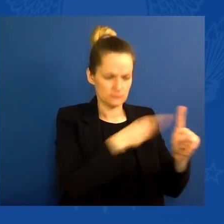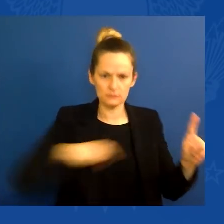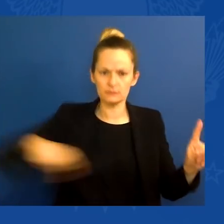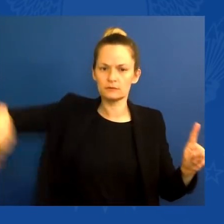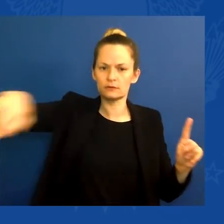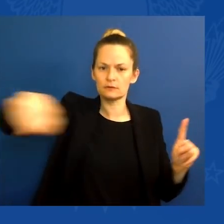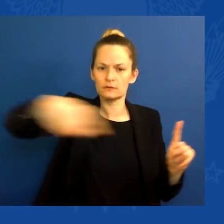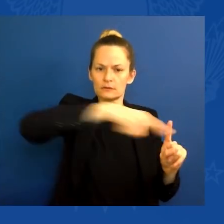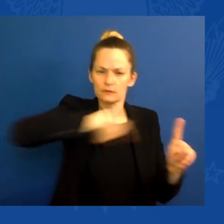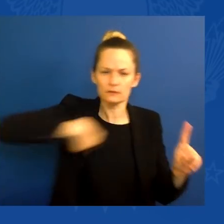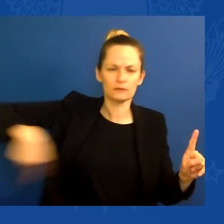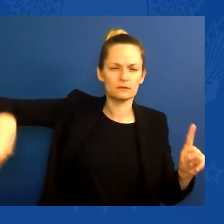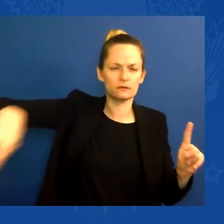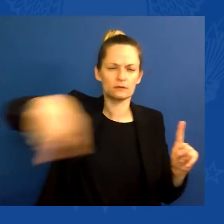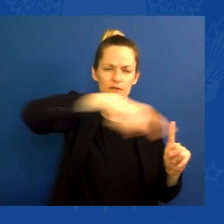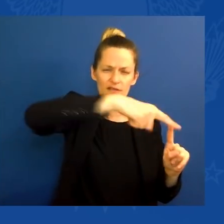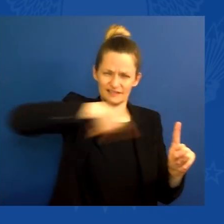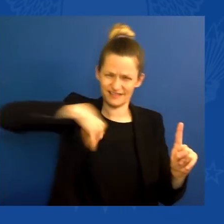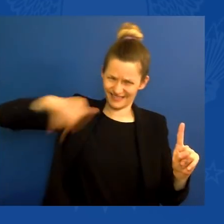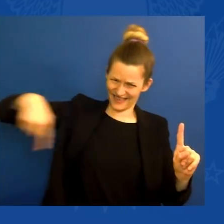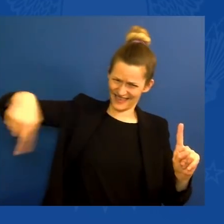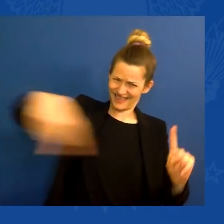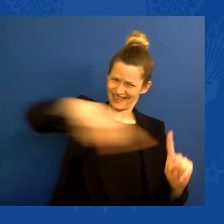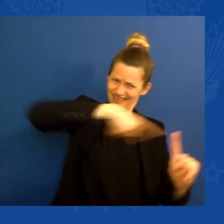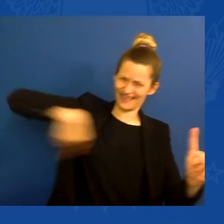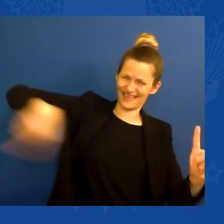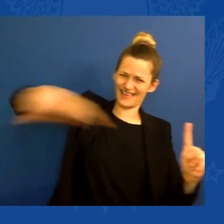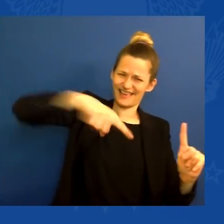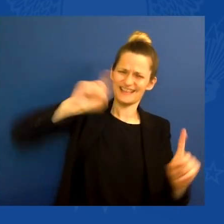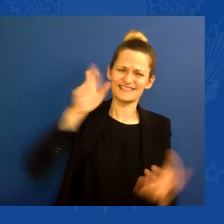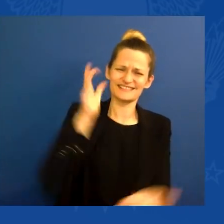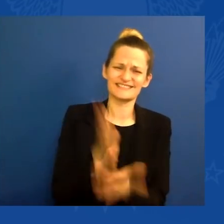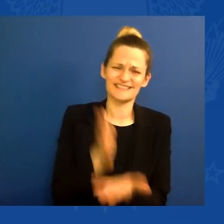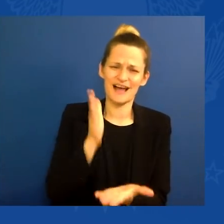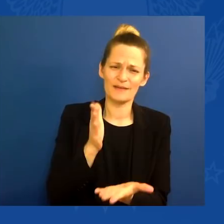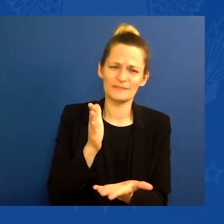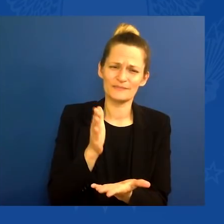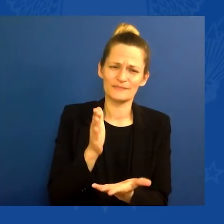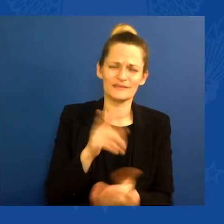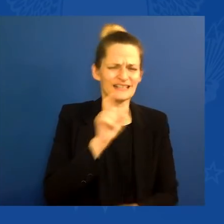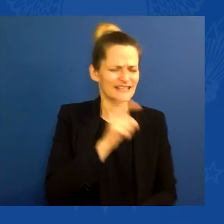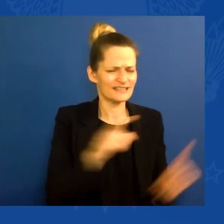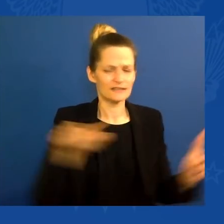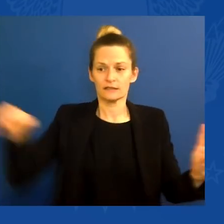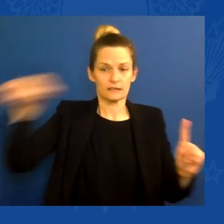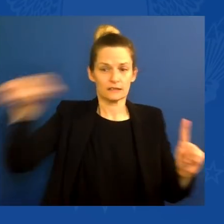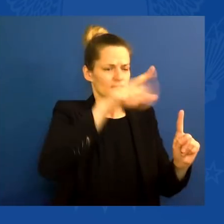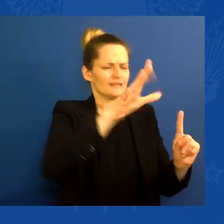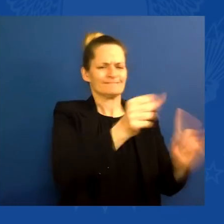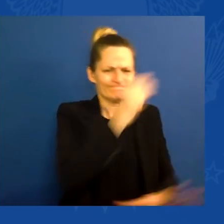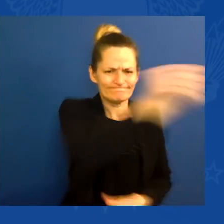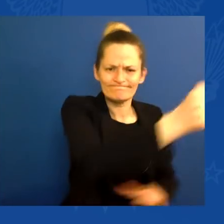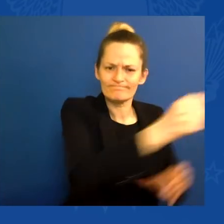And I'm committed to investing in mental health services so we have more school counselors, psychologists,